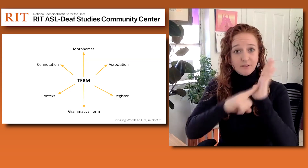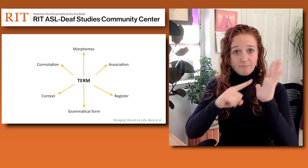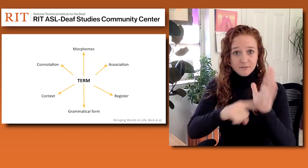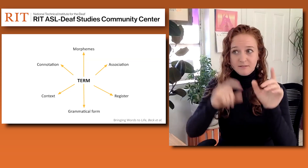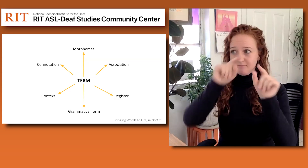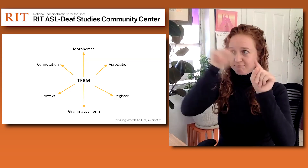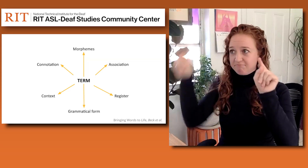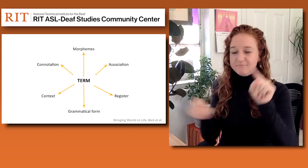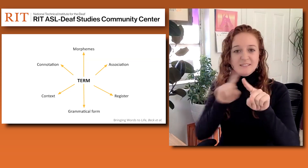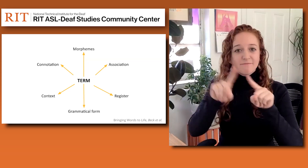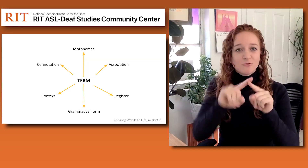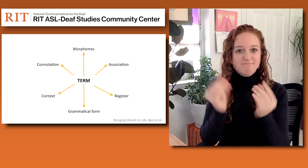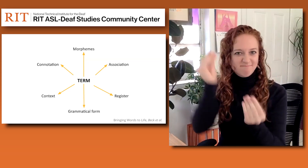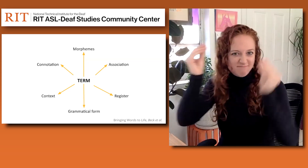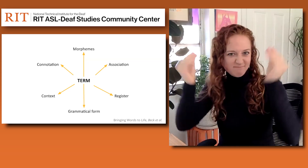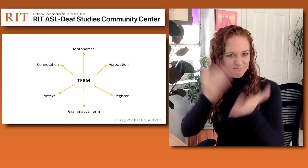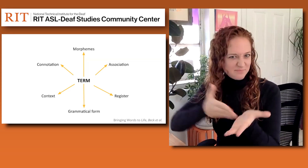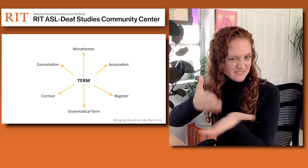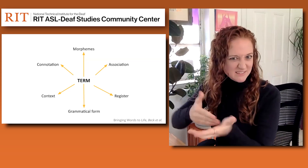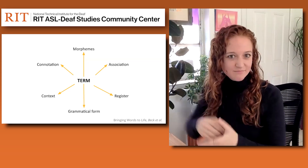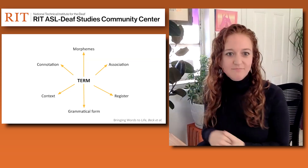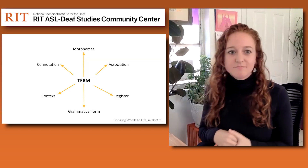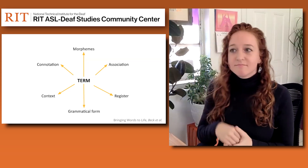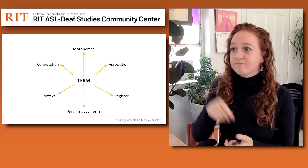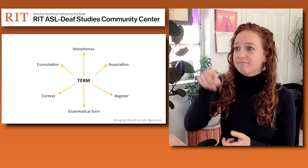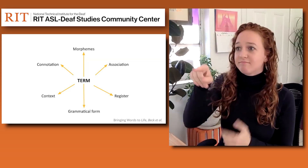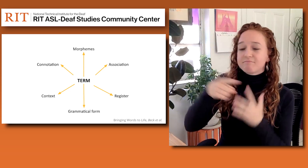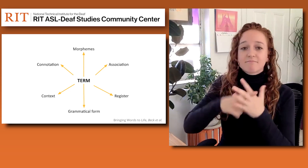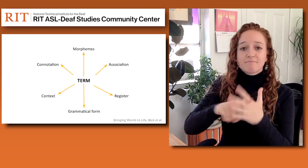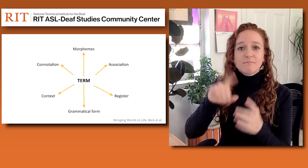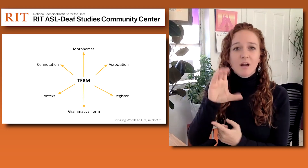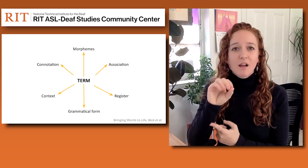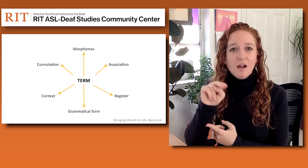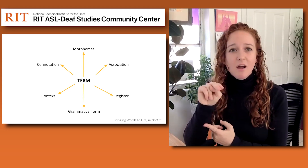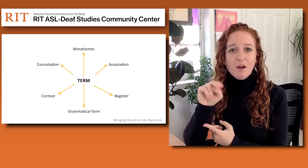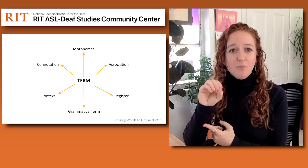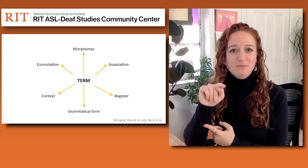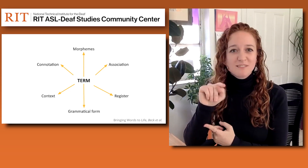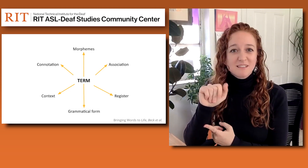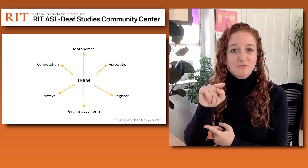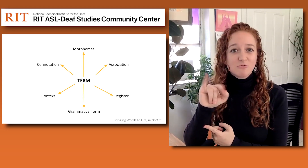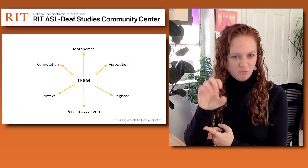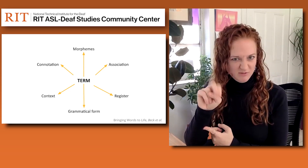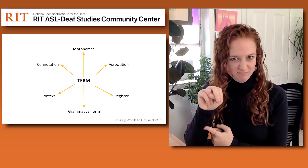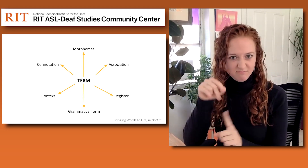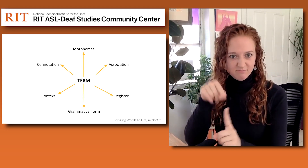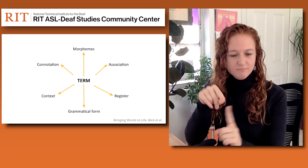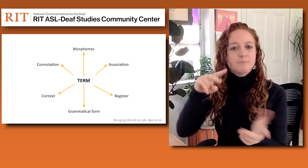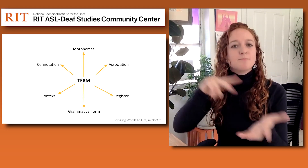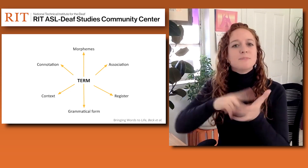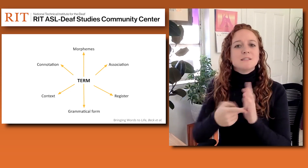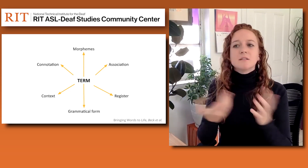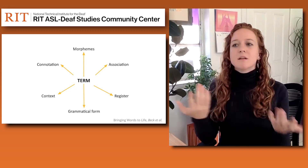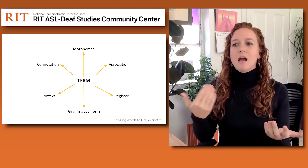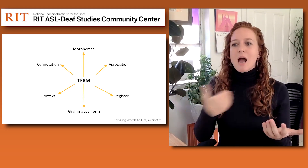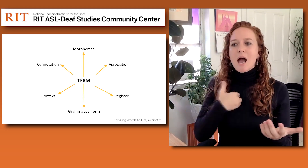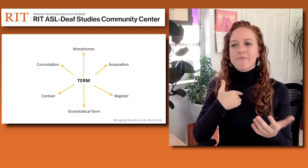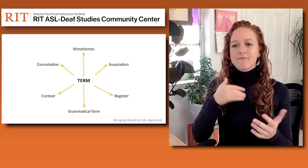For example, we have the different parts of signs and/or words. The connotation is meaning that it has.